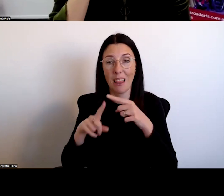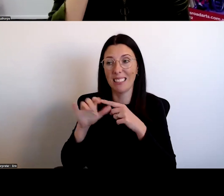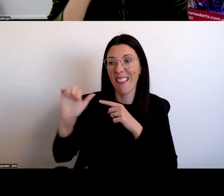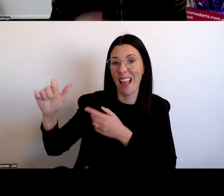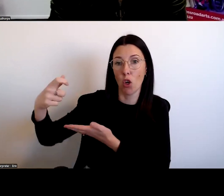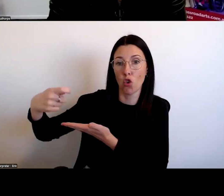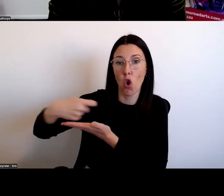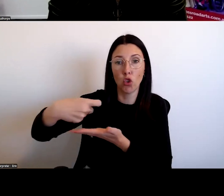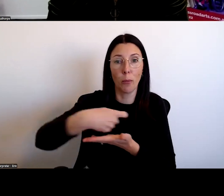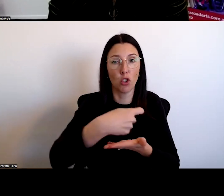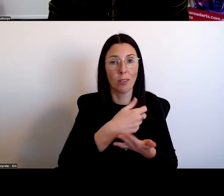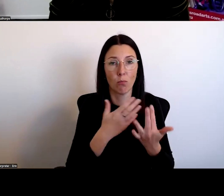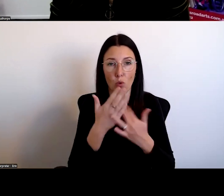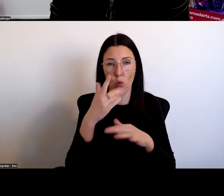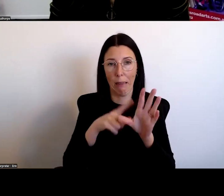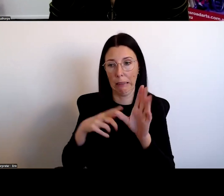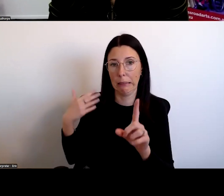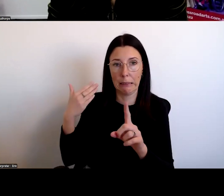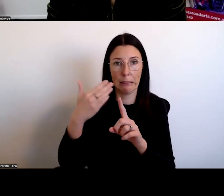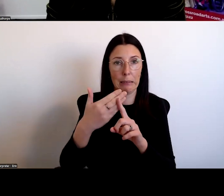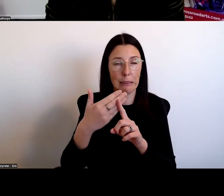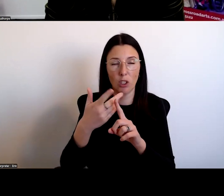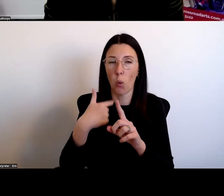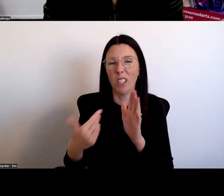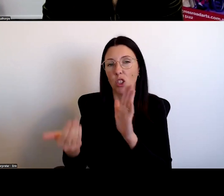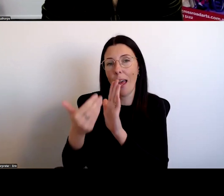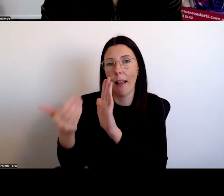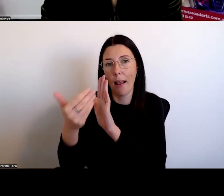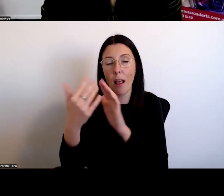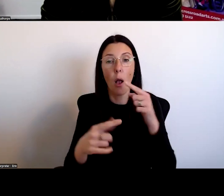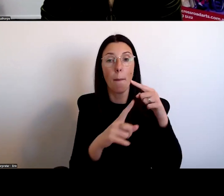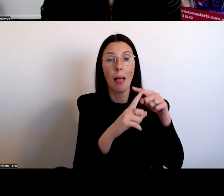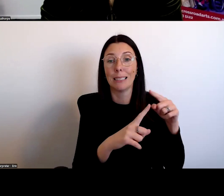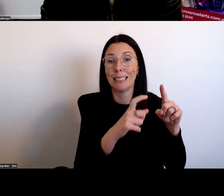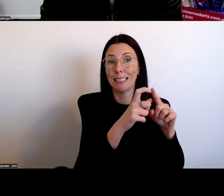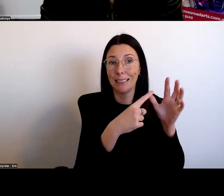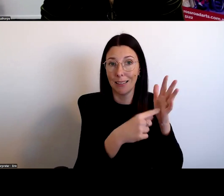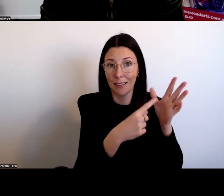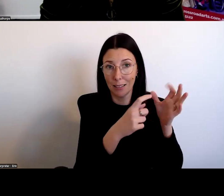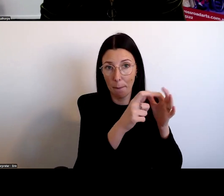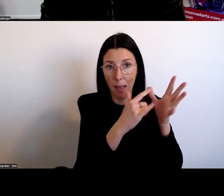as well as our databases and our assets and build on all of those tools.